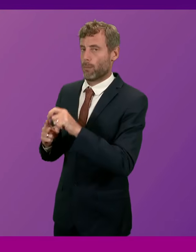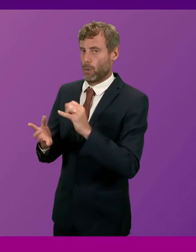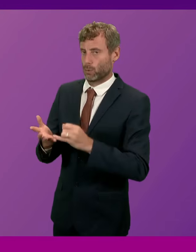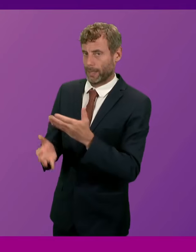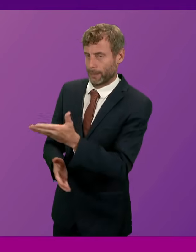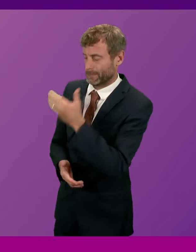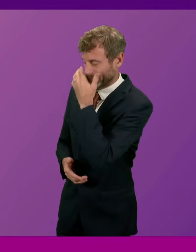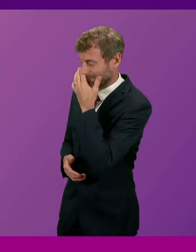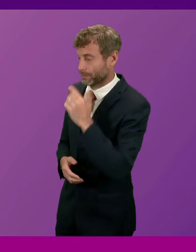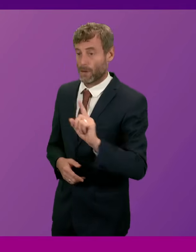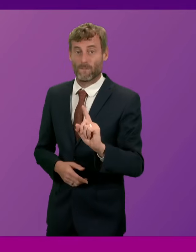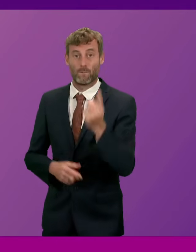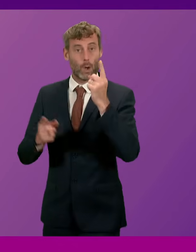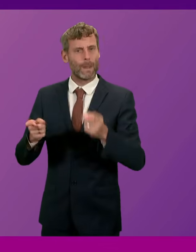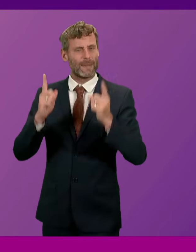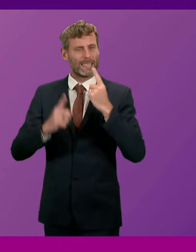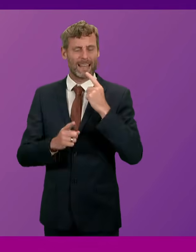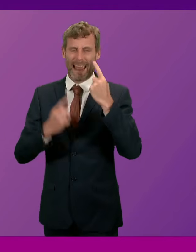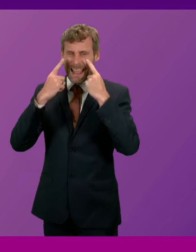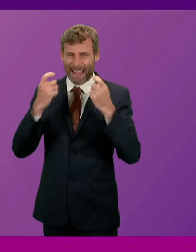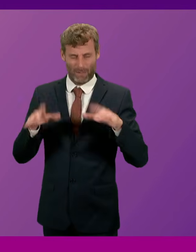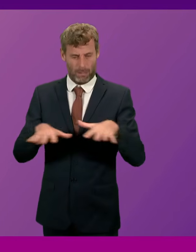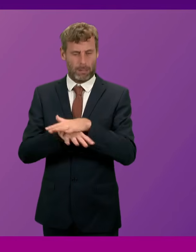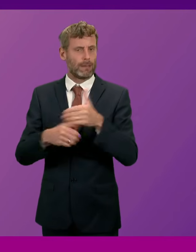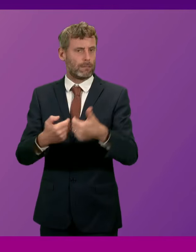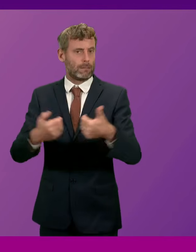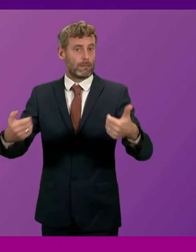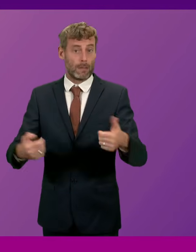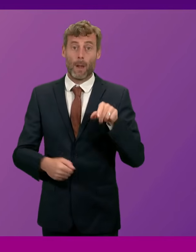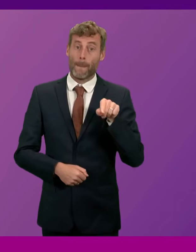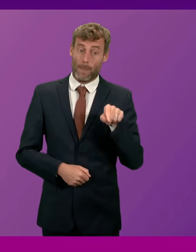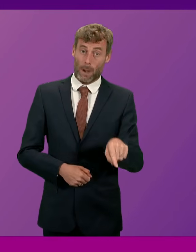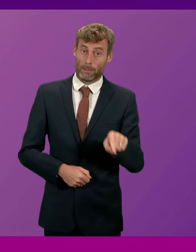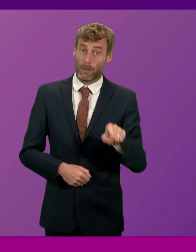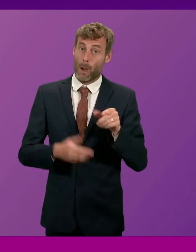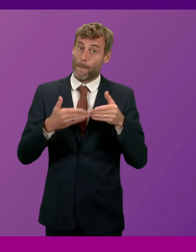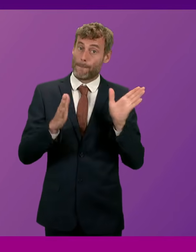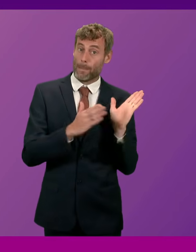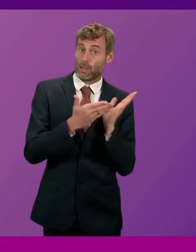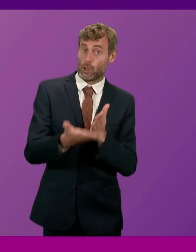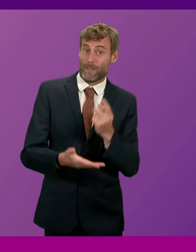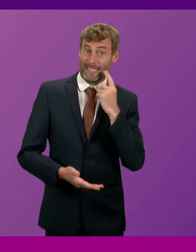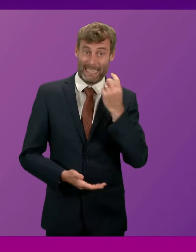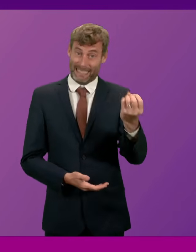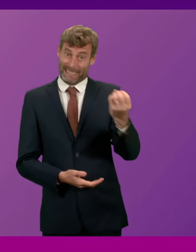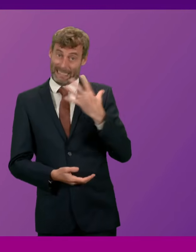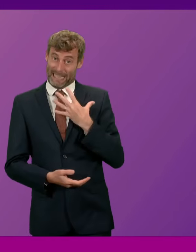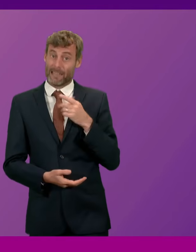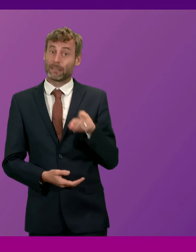The First Minister says that those things should not be conflated, but my question reflects what public dental service dentists are telling us. Although the First Minister